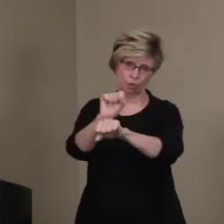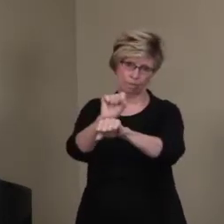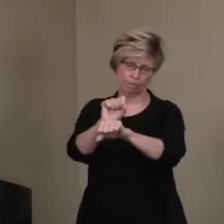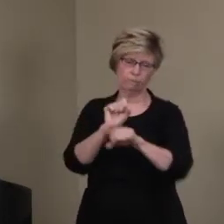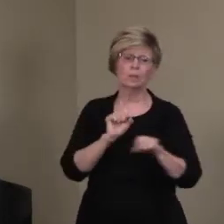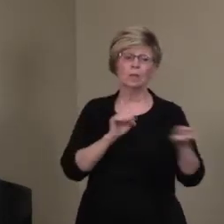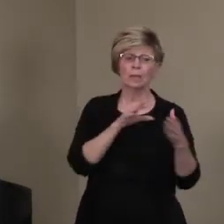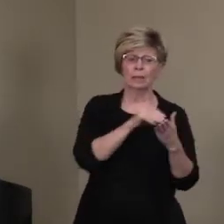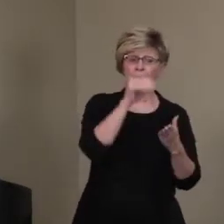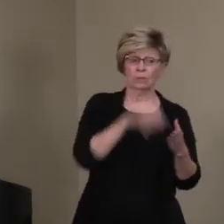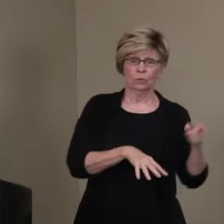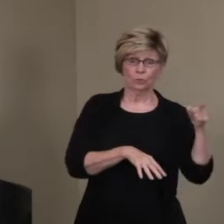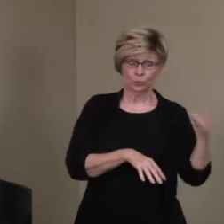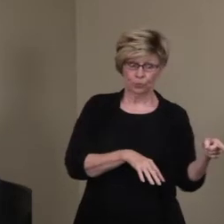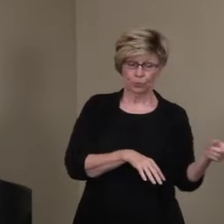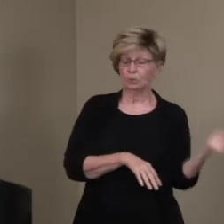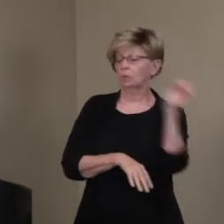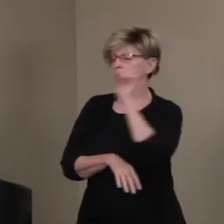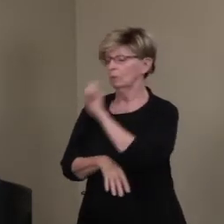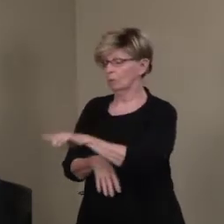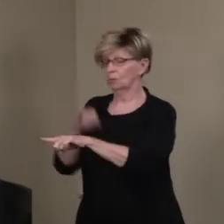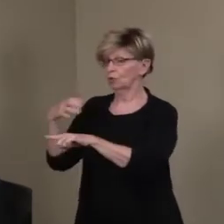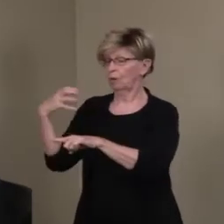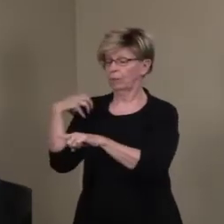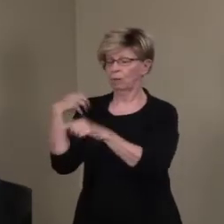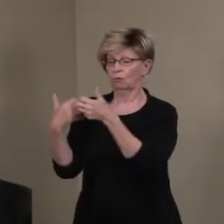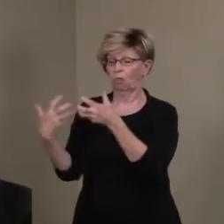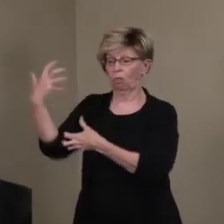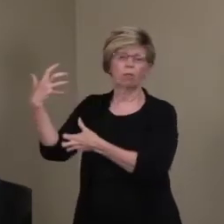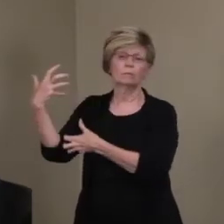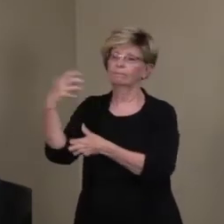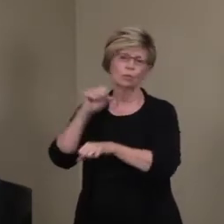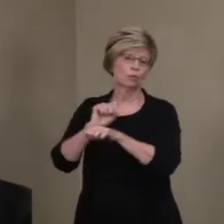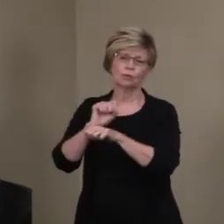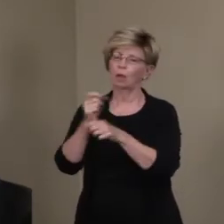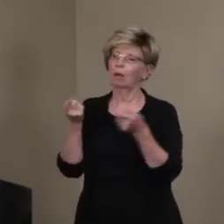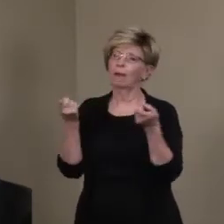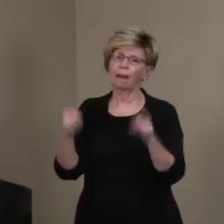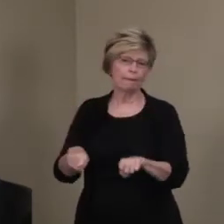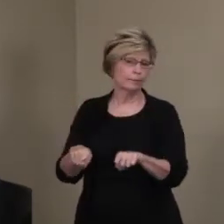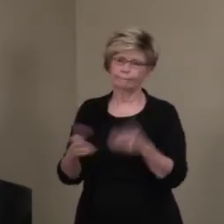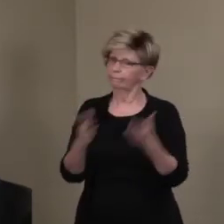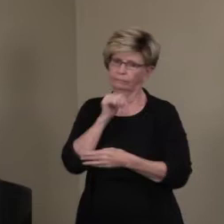that because the goal in the end is your students become successful if there's a